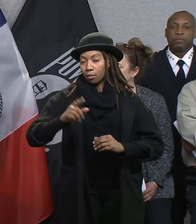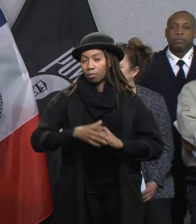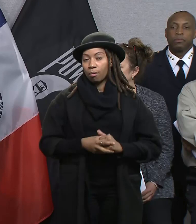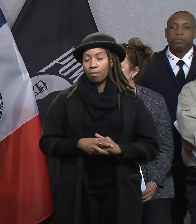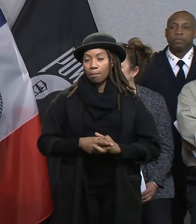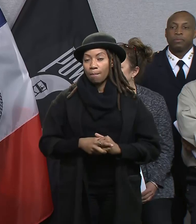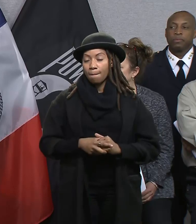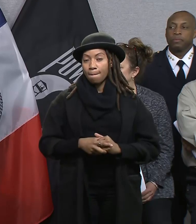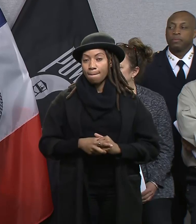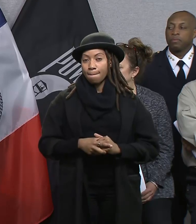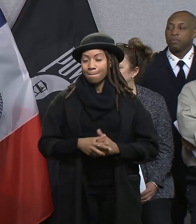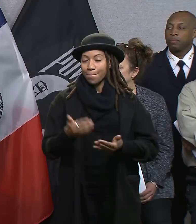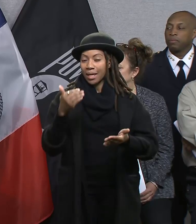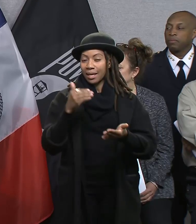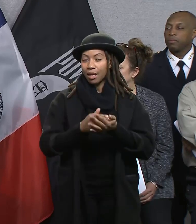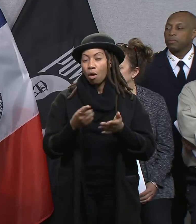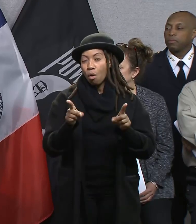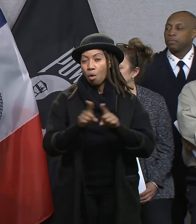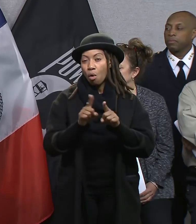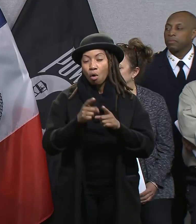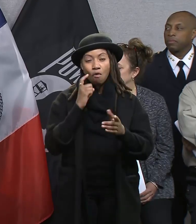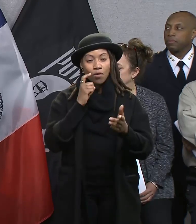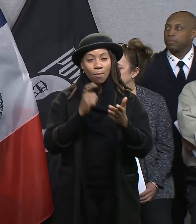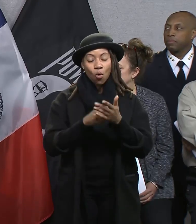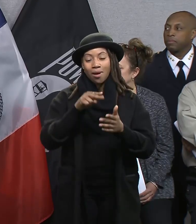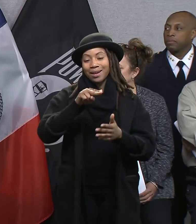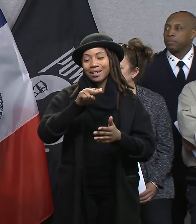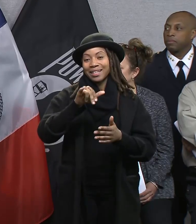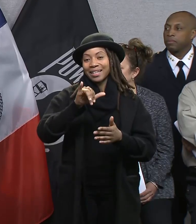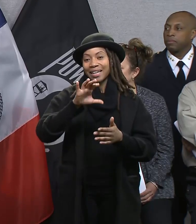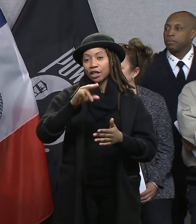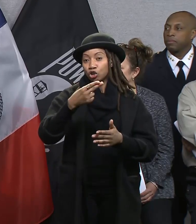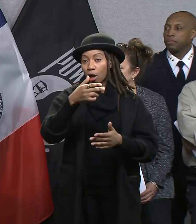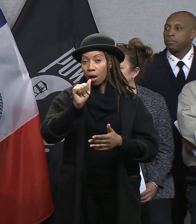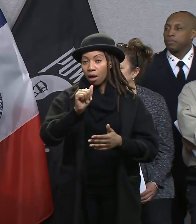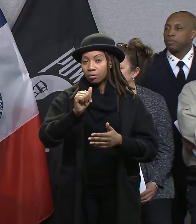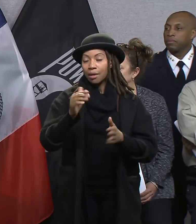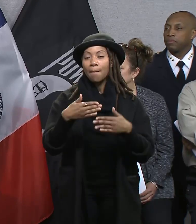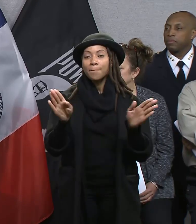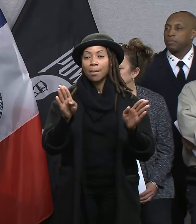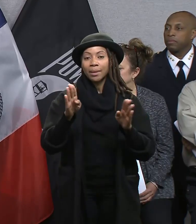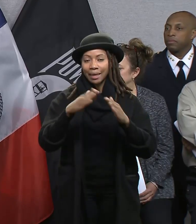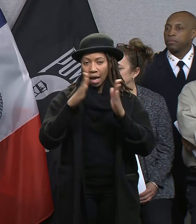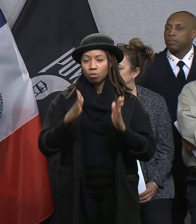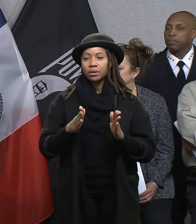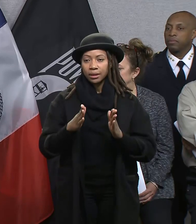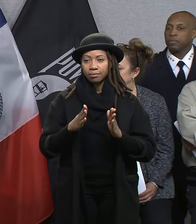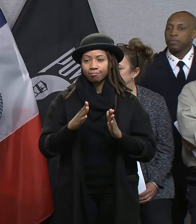IMMEDIATELY CALL 311 O SWE CAN GET TO WORK ON THAT RIGHT AWAY.